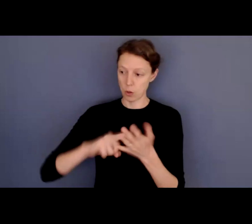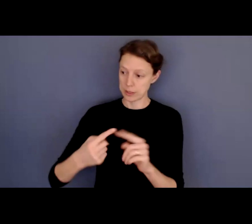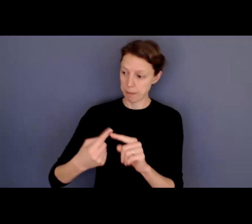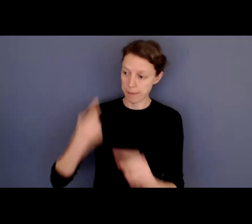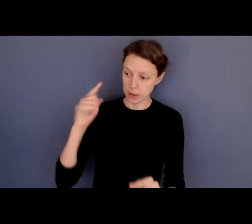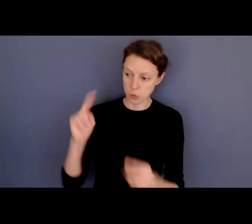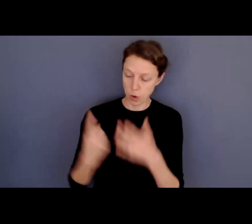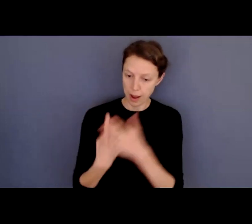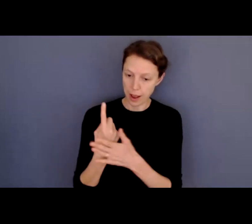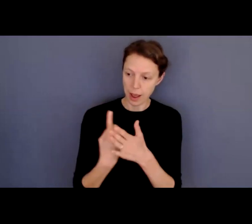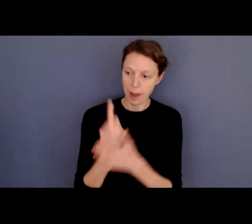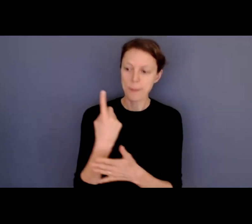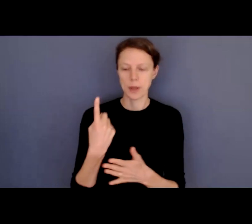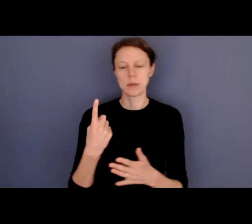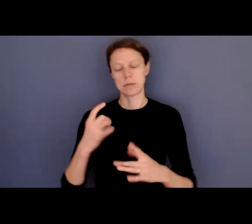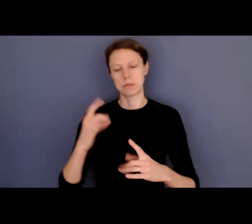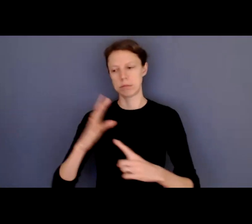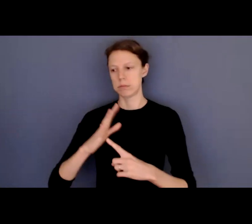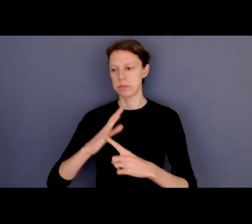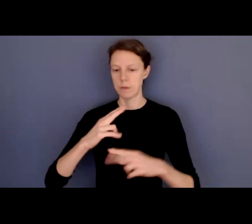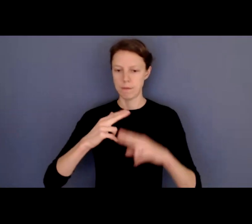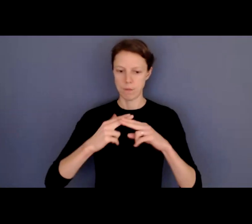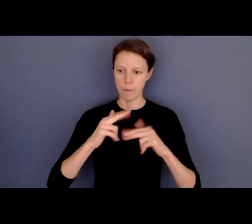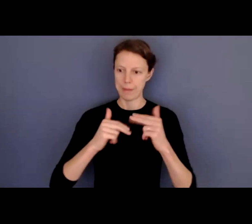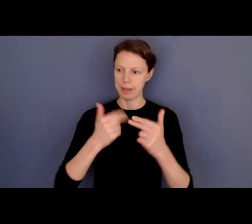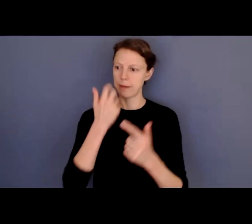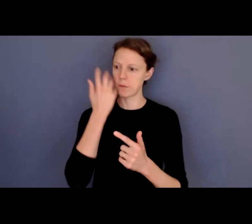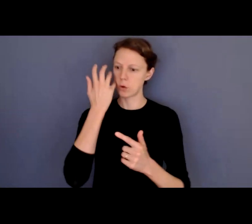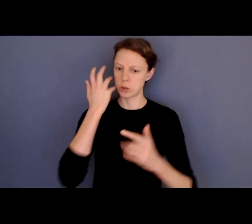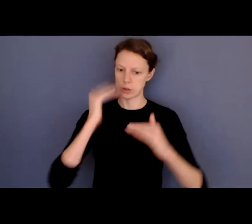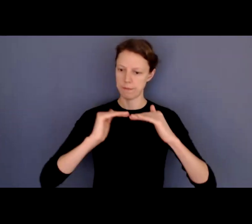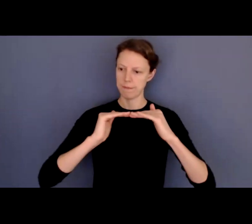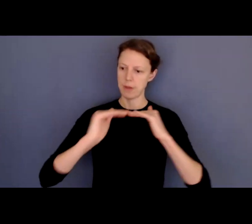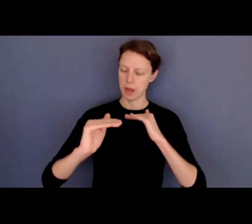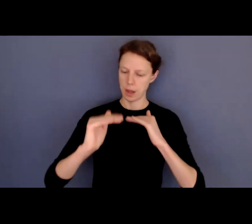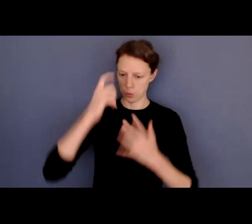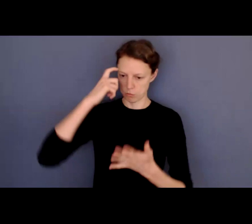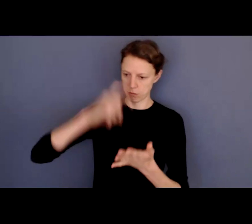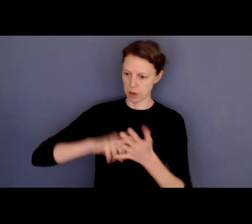the impact of colonisation, its legacy of injustice and the marginalisation of the Wurundjeri and other Aboriginal